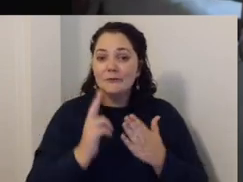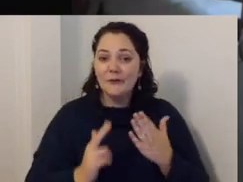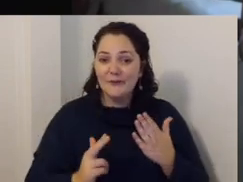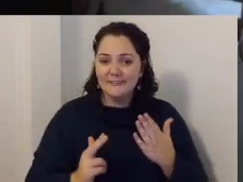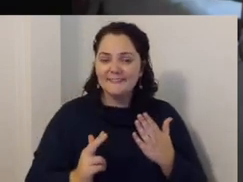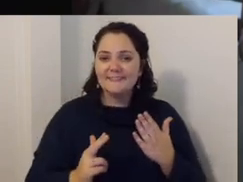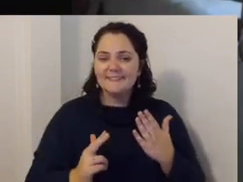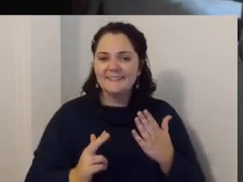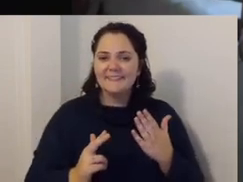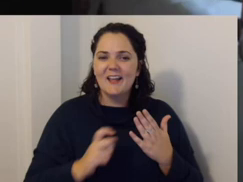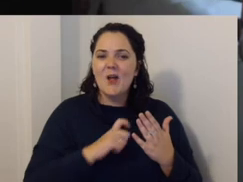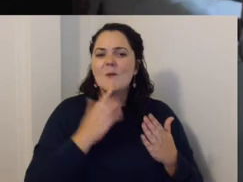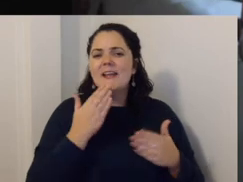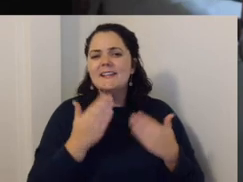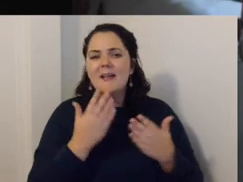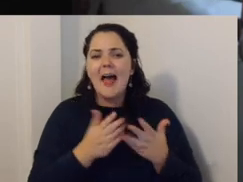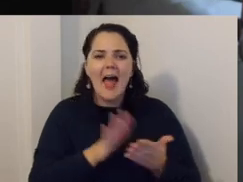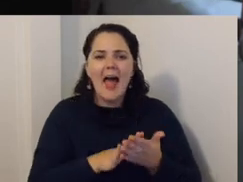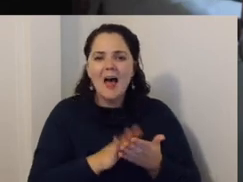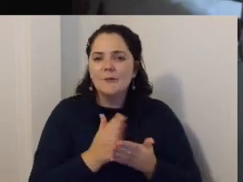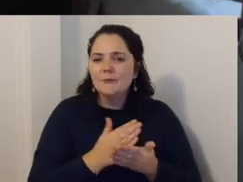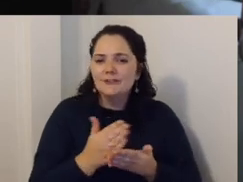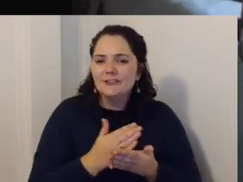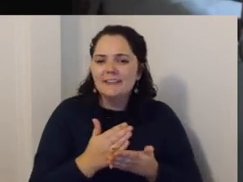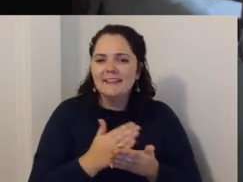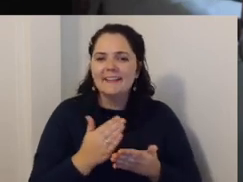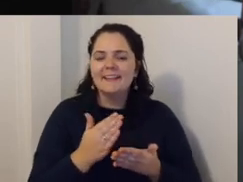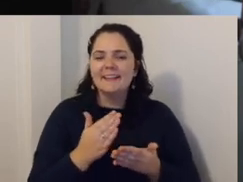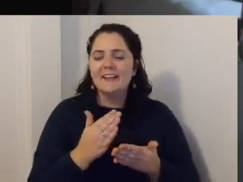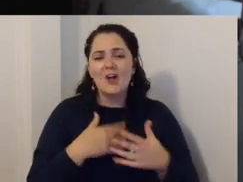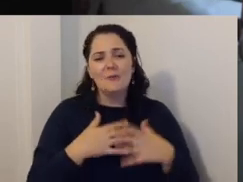at the end to tell you again how to share your drawings with us thank you again to everybody